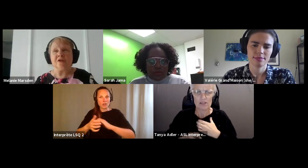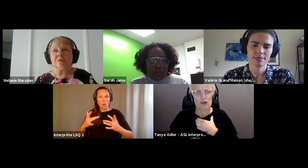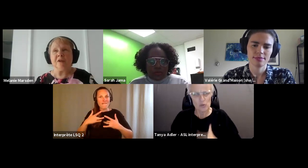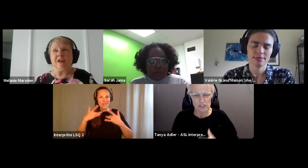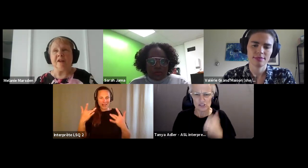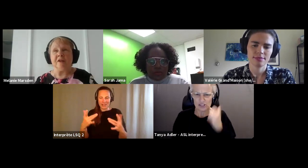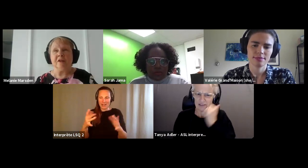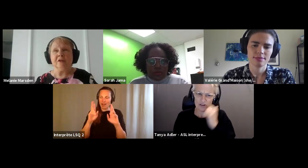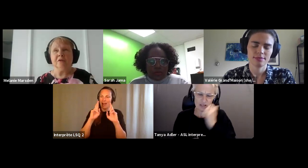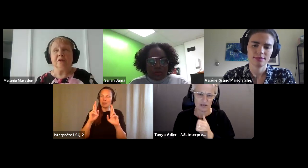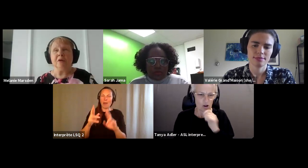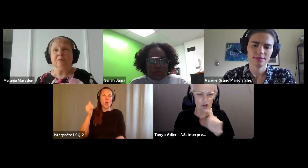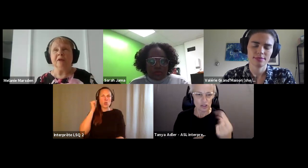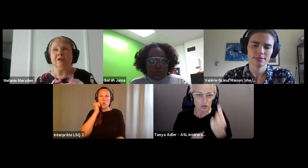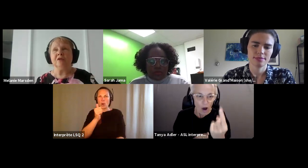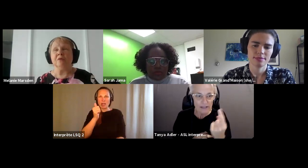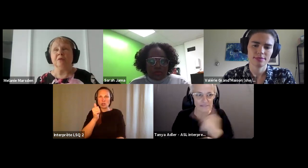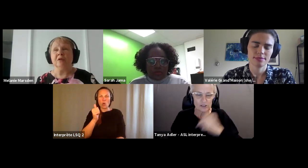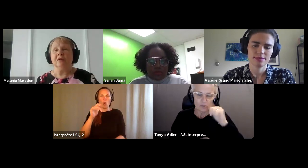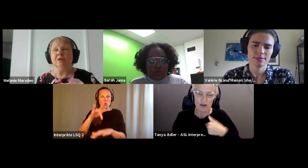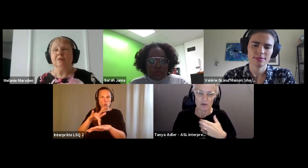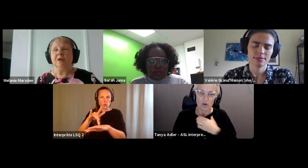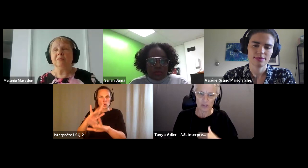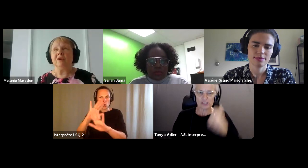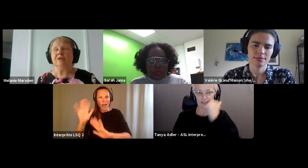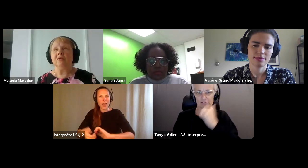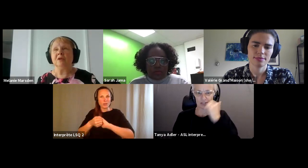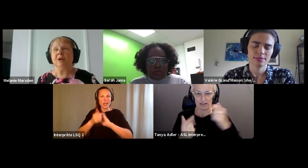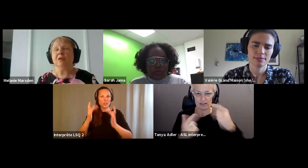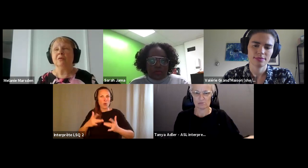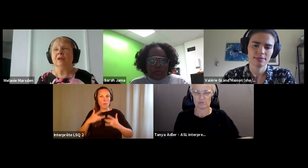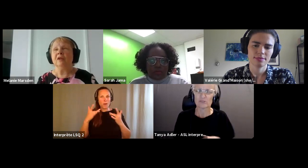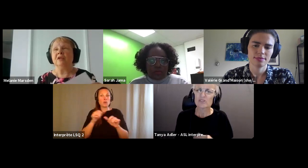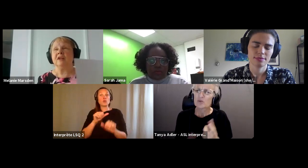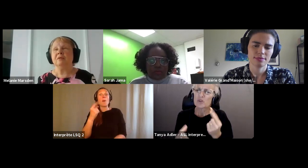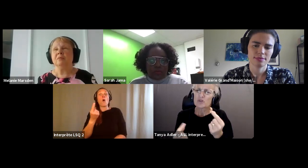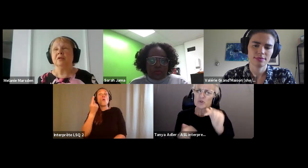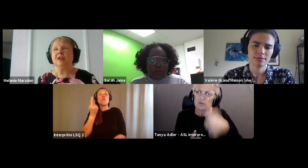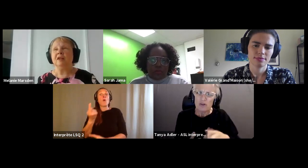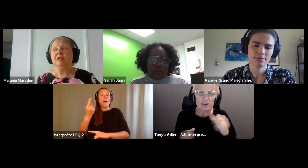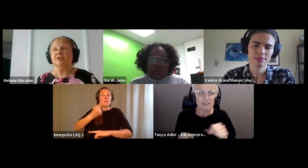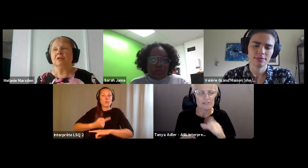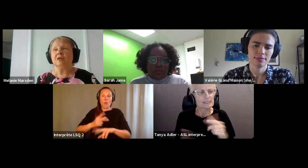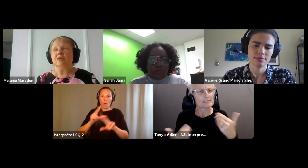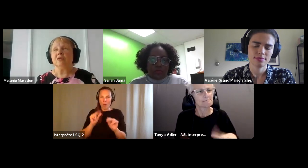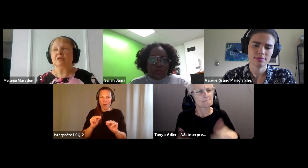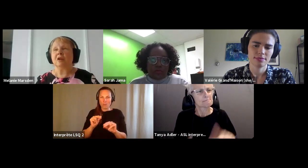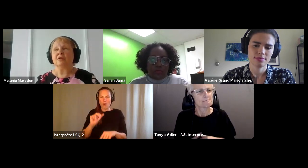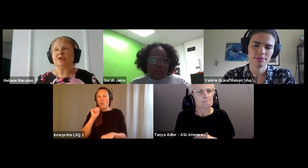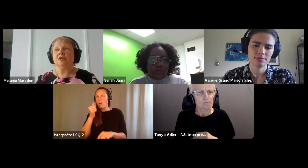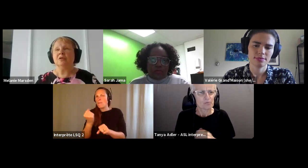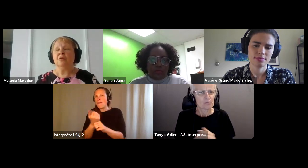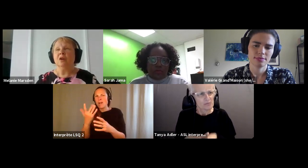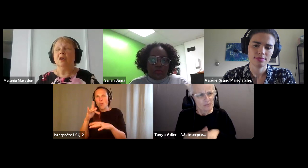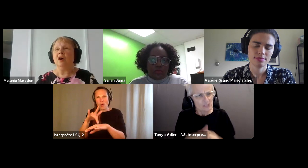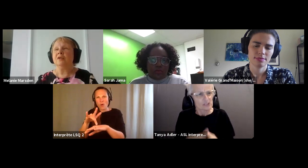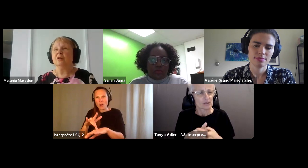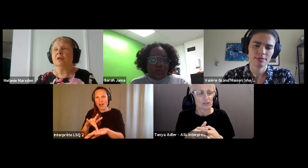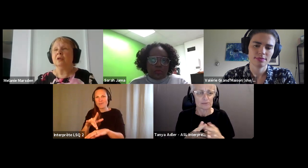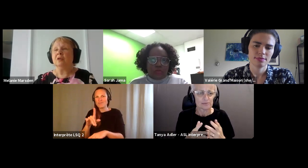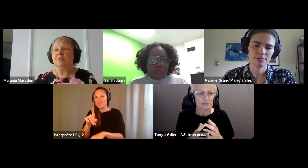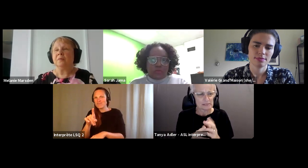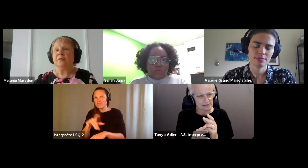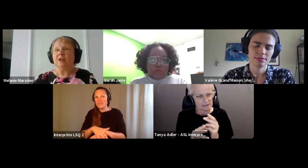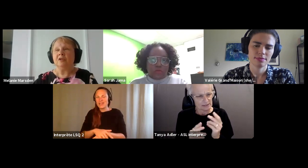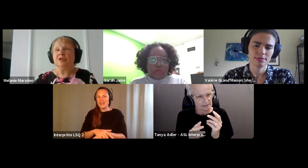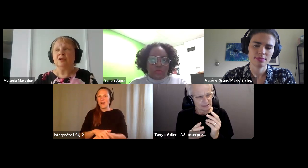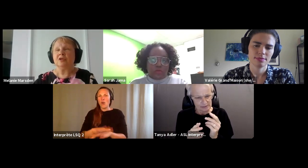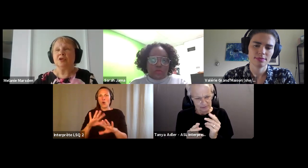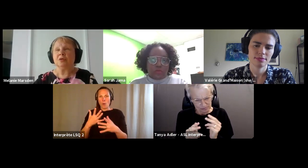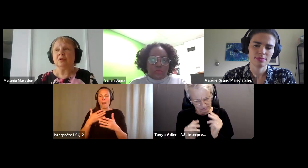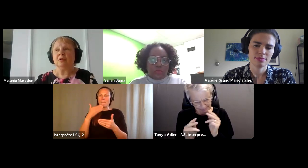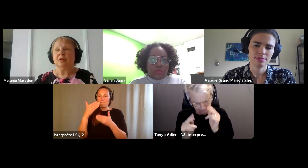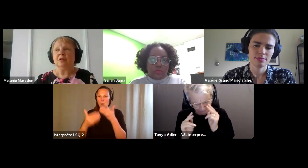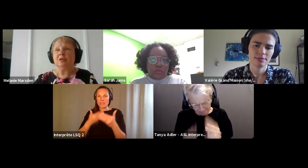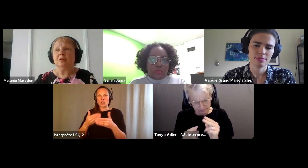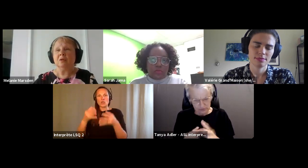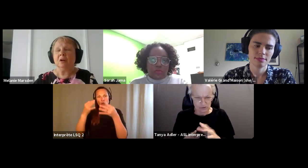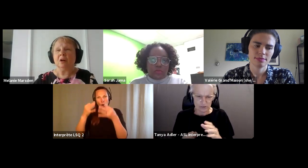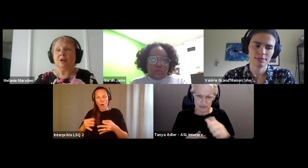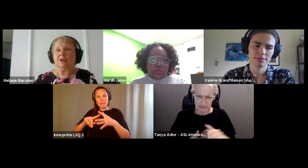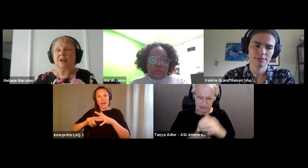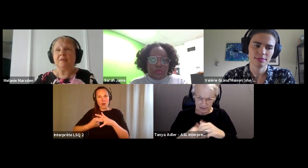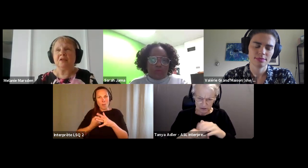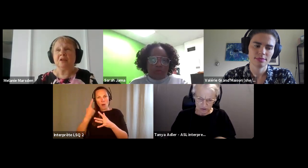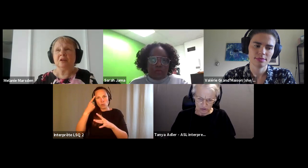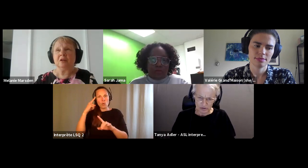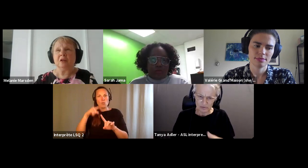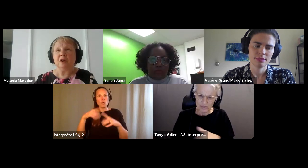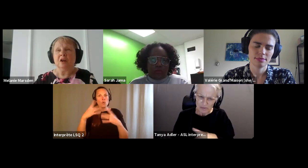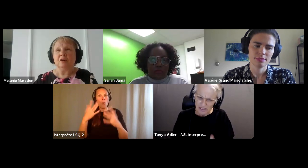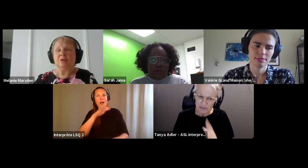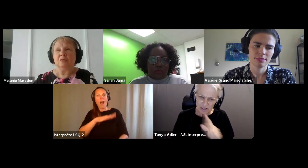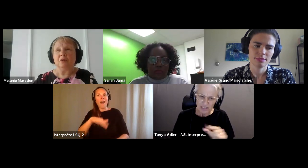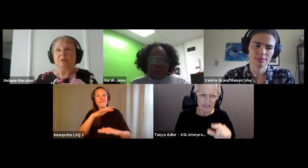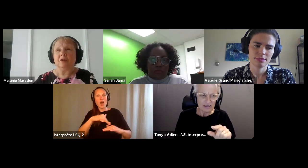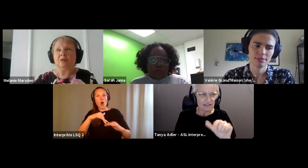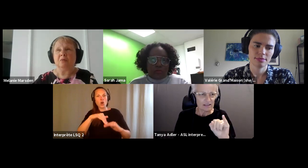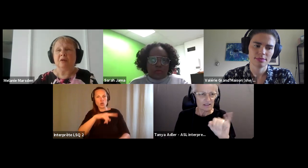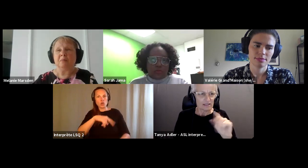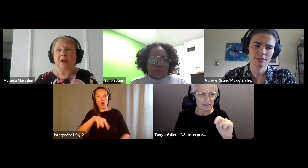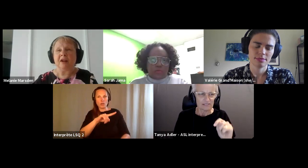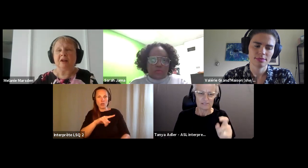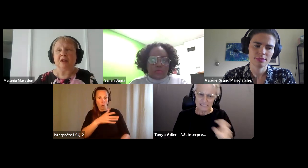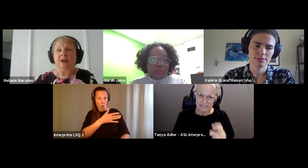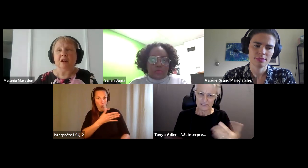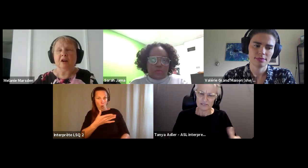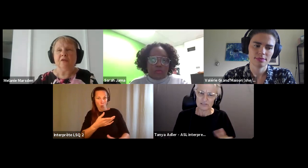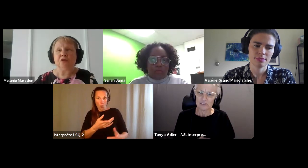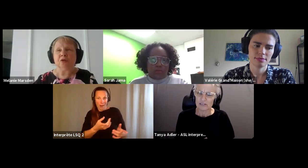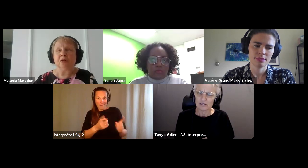Melanie Marsden: Not just one day So what are we going to do, what are we going to do tomorrow that can really start to honor indigenous children, who are the gifts who who will make our future.